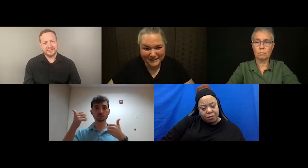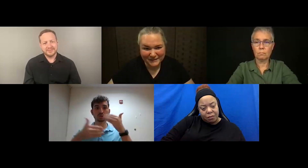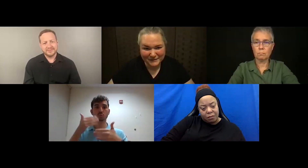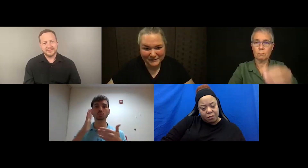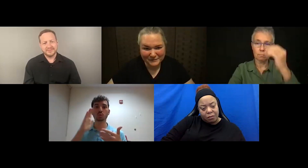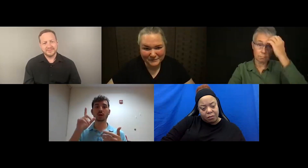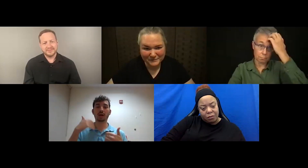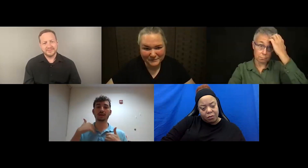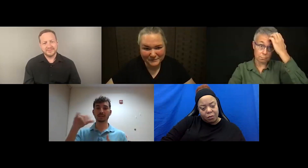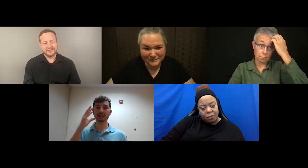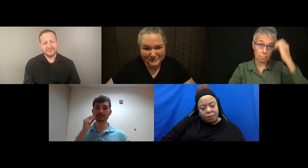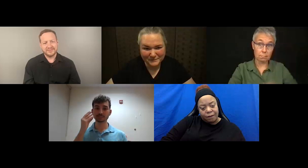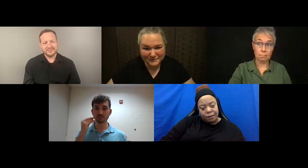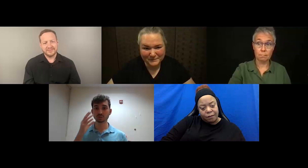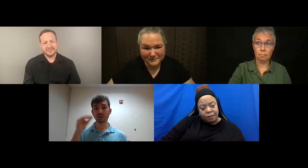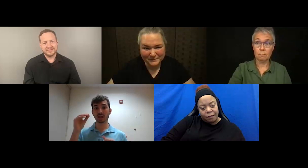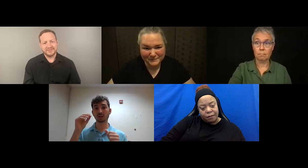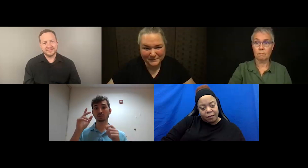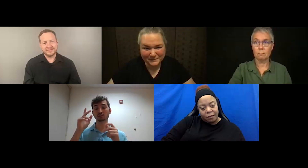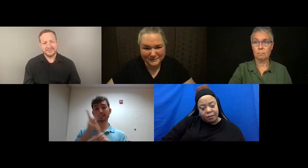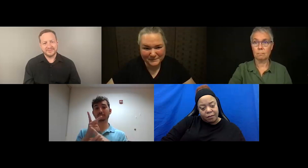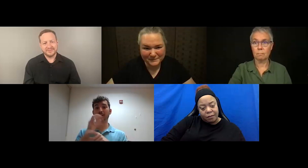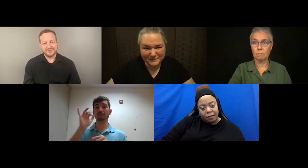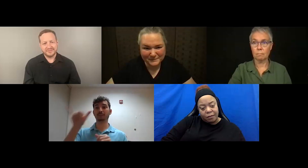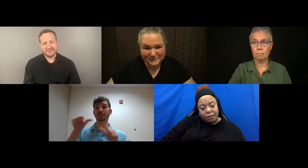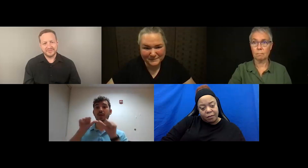the decisions we make now are going to impact the experience that they